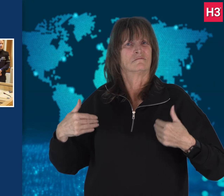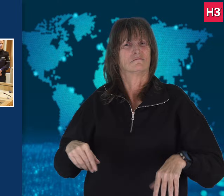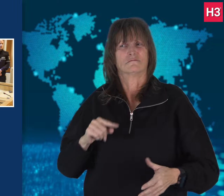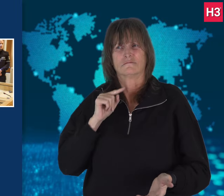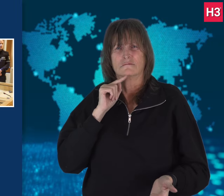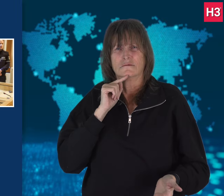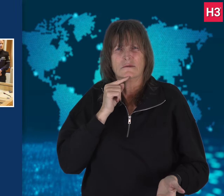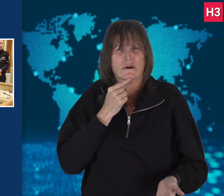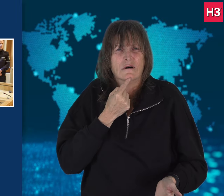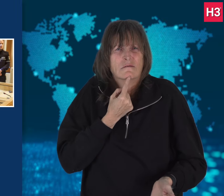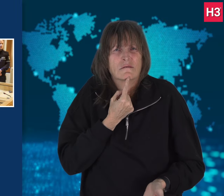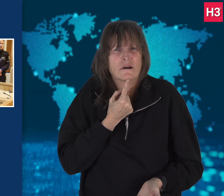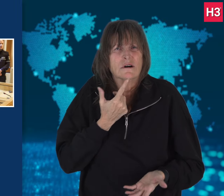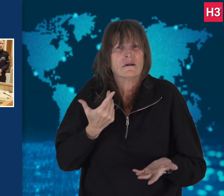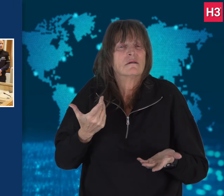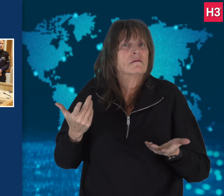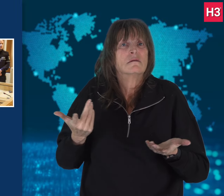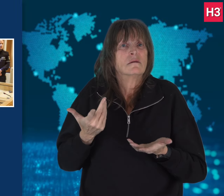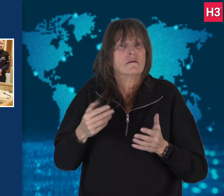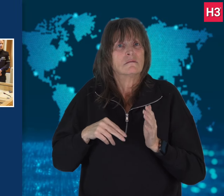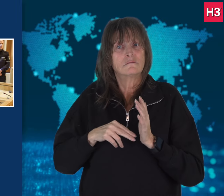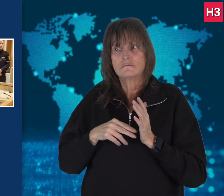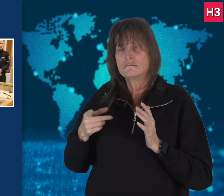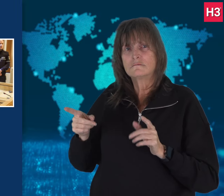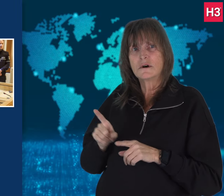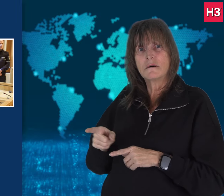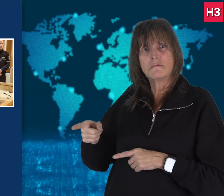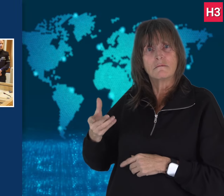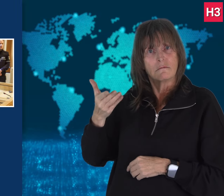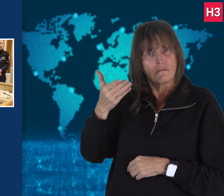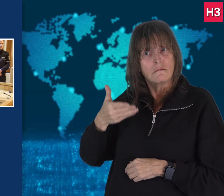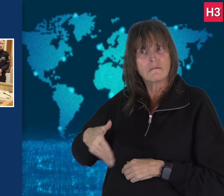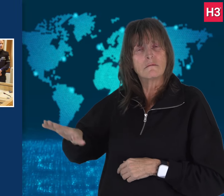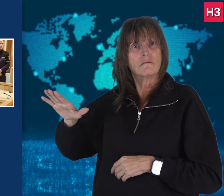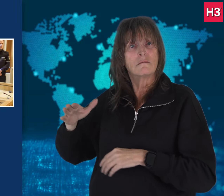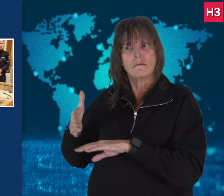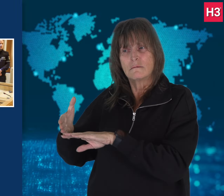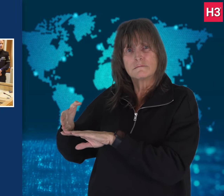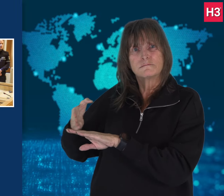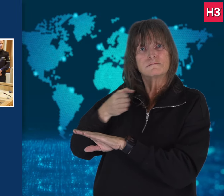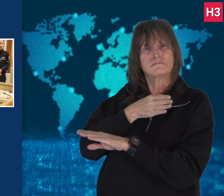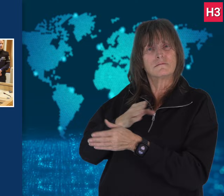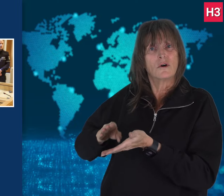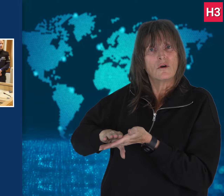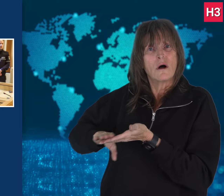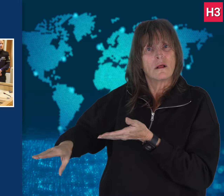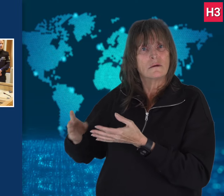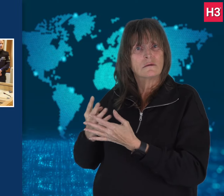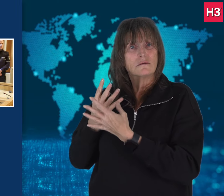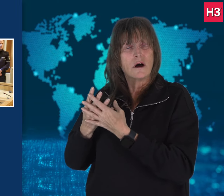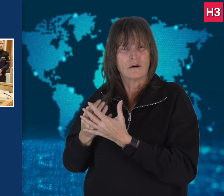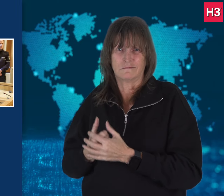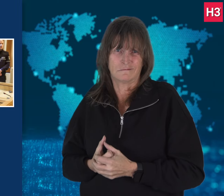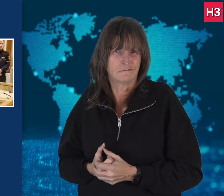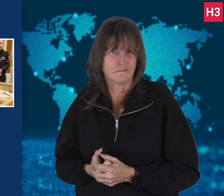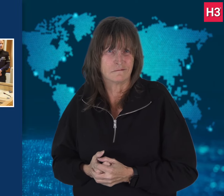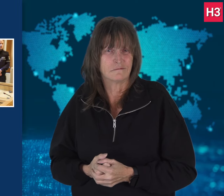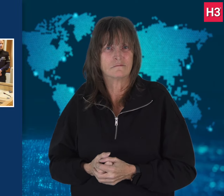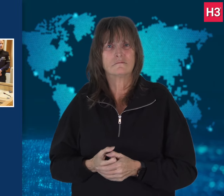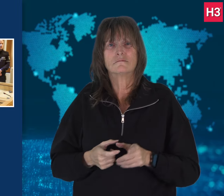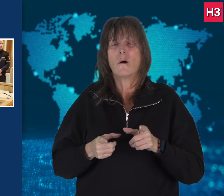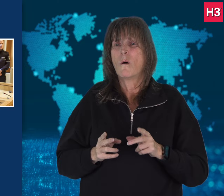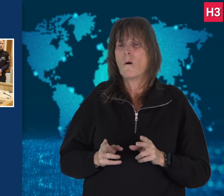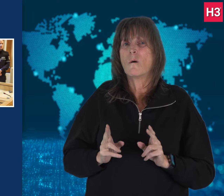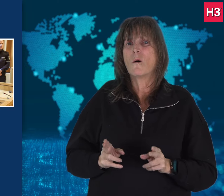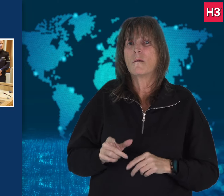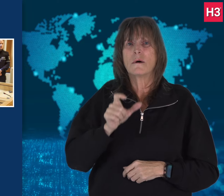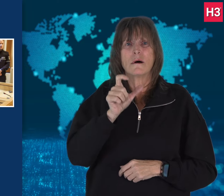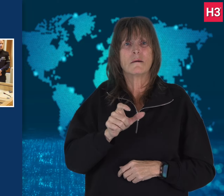Normally, people given a life sentence in Germany can ask